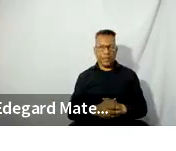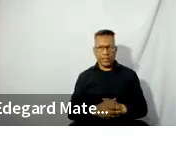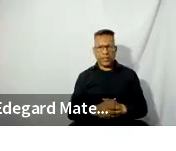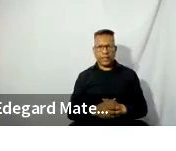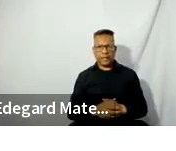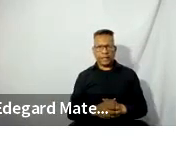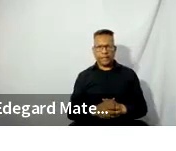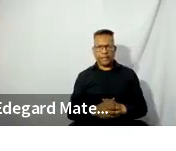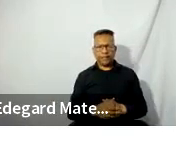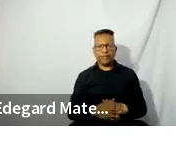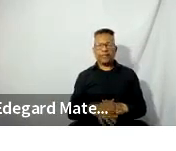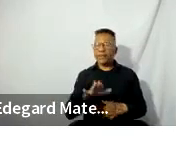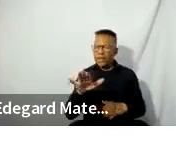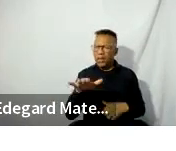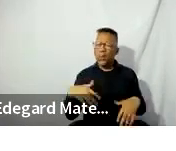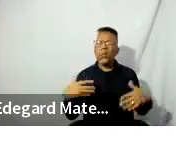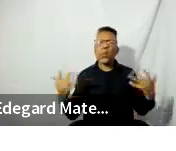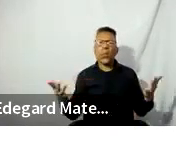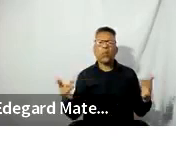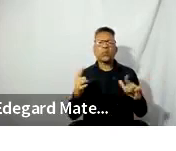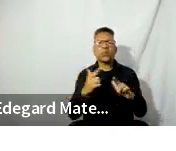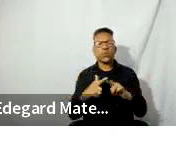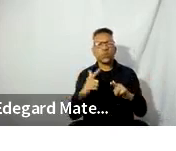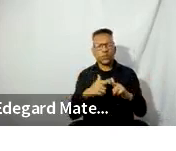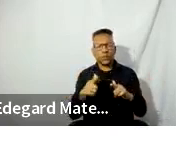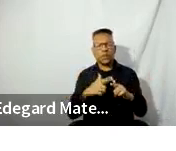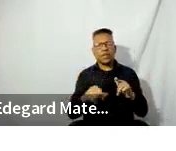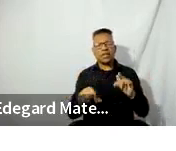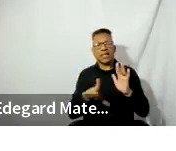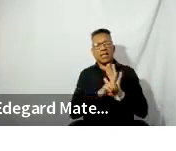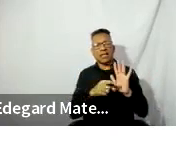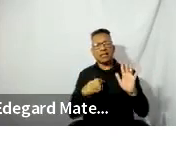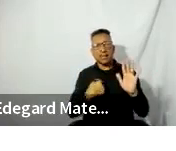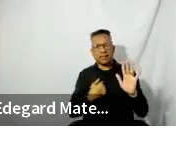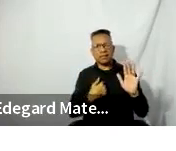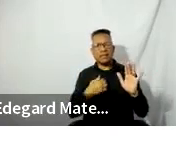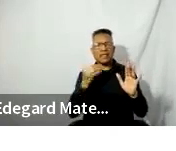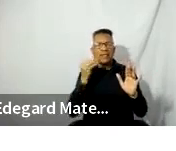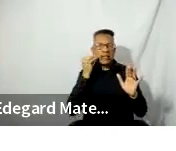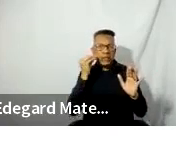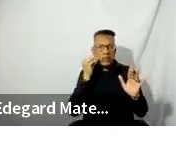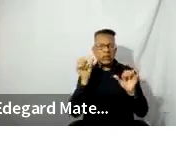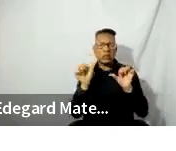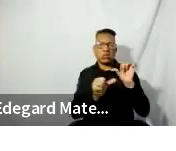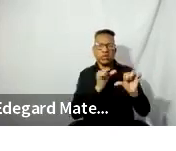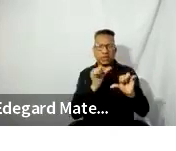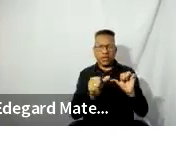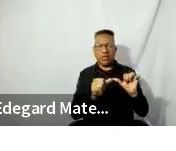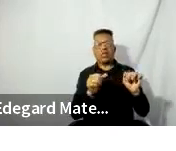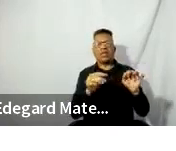Now? what what problem is the law Now, what what problem is the law seeking to solve? Why, why law seeking to solve? Why Why this formulation